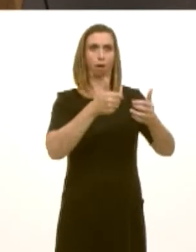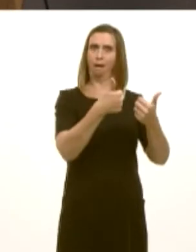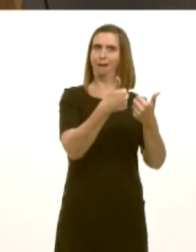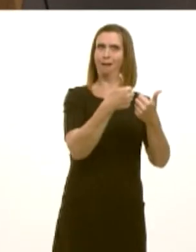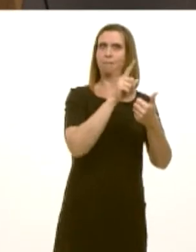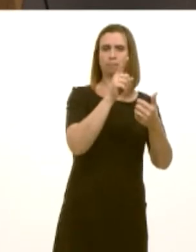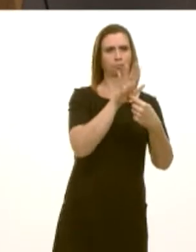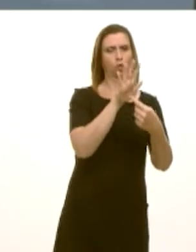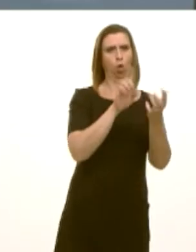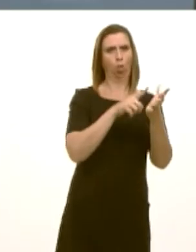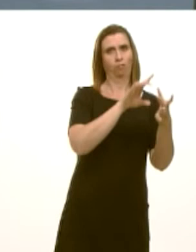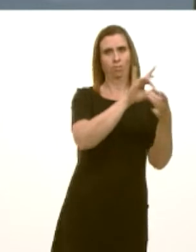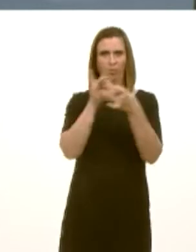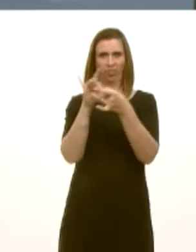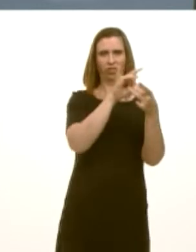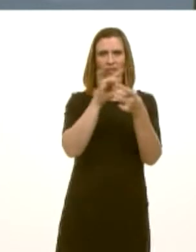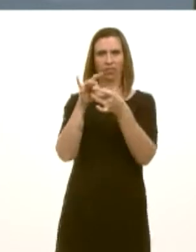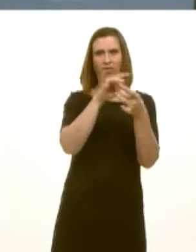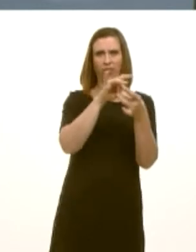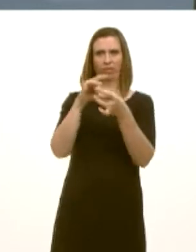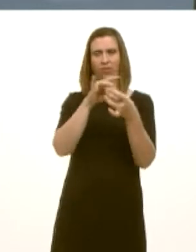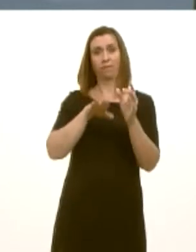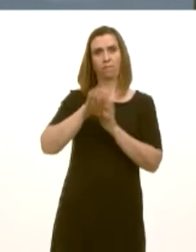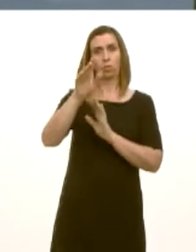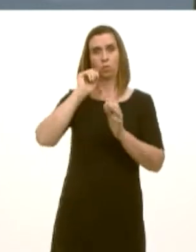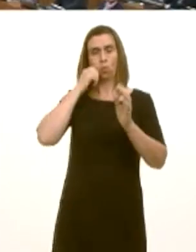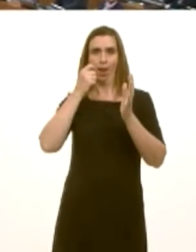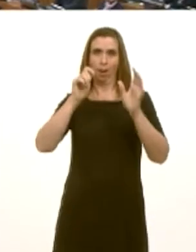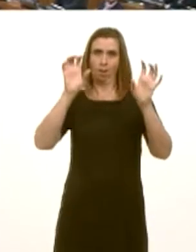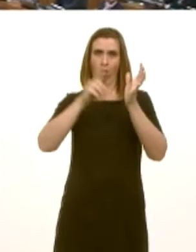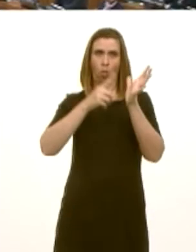both now and when the new structure comes into place.